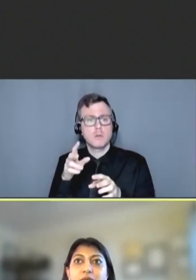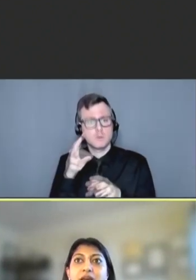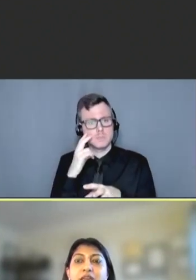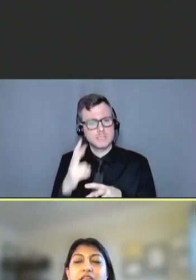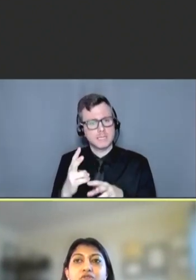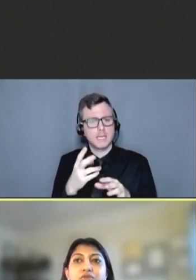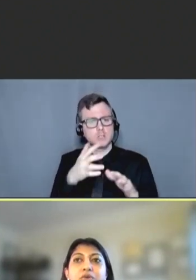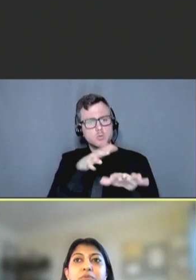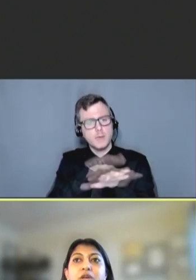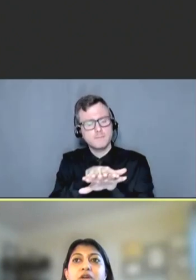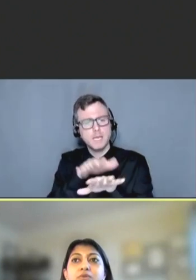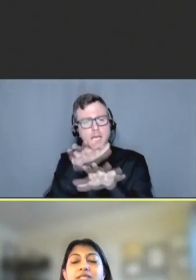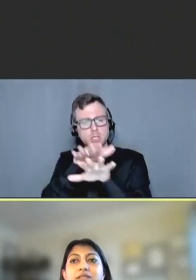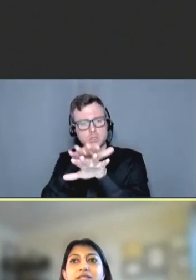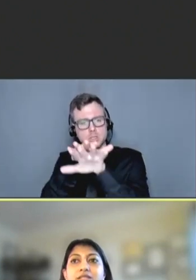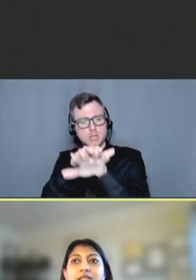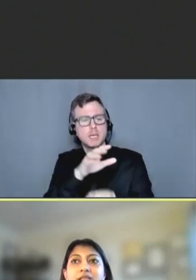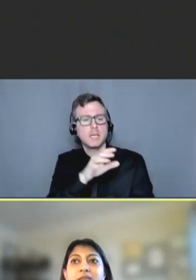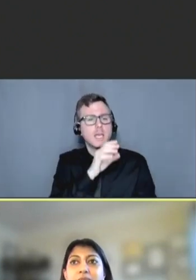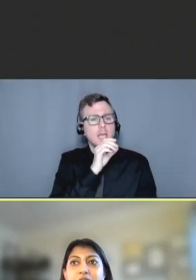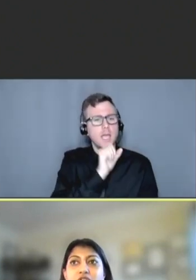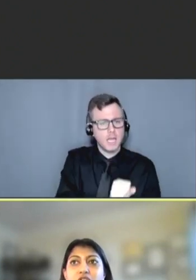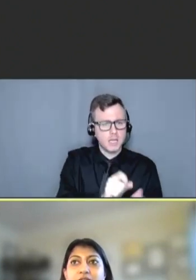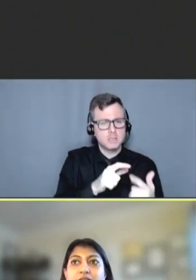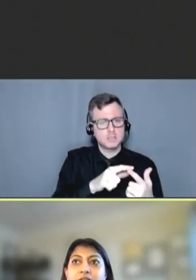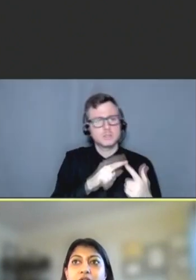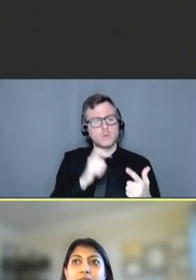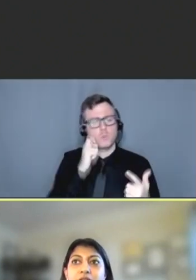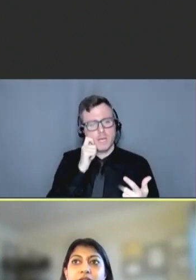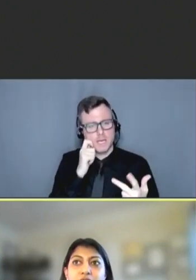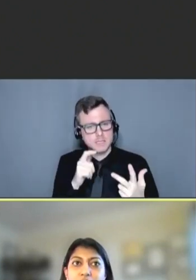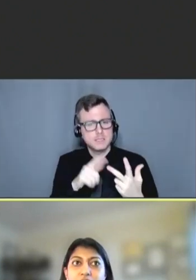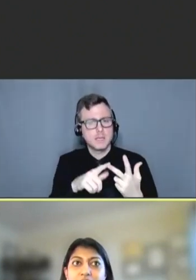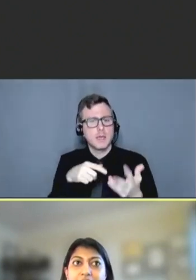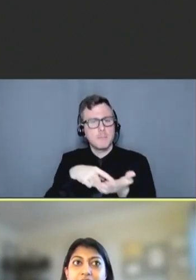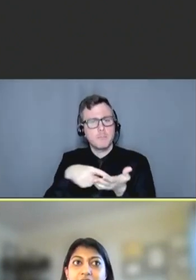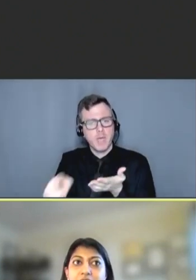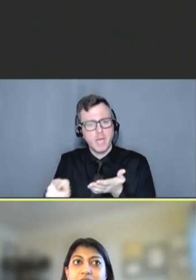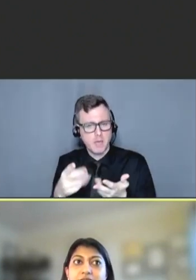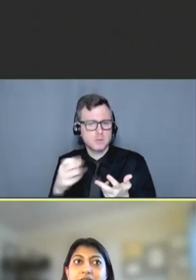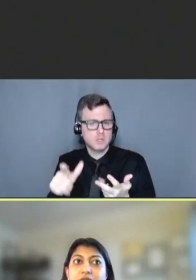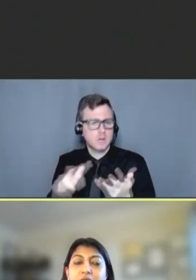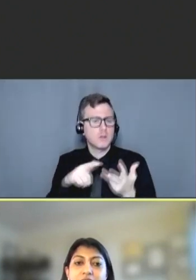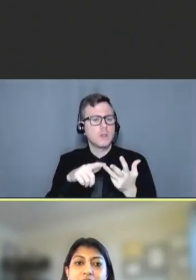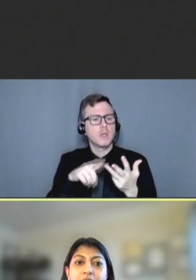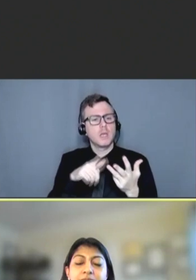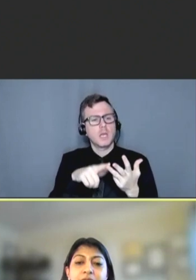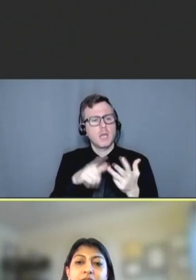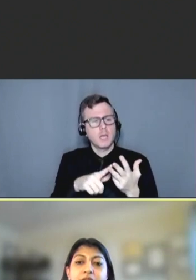by age group, race-ethnicity, payer channel, urban rural status, as well as household income.